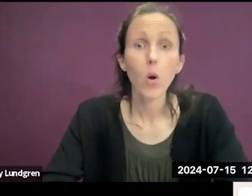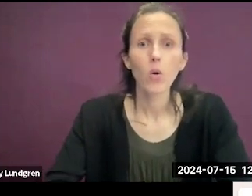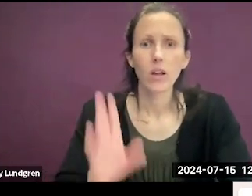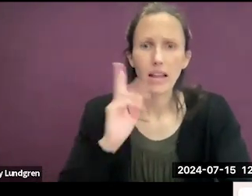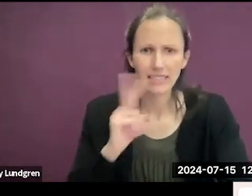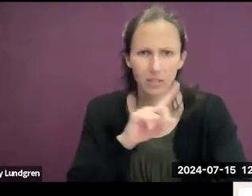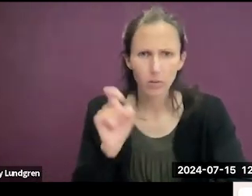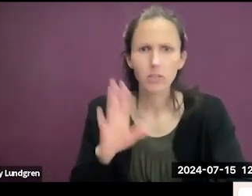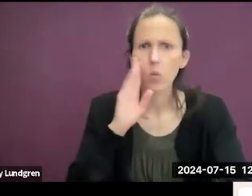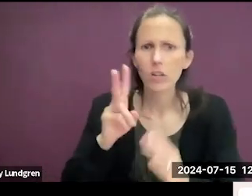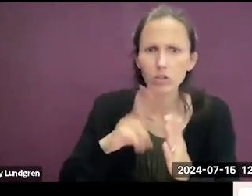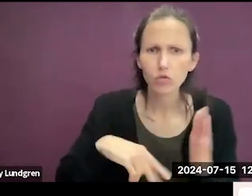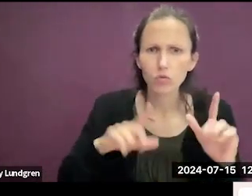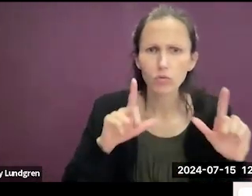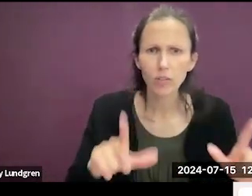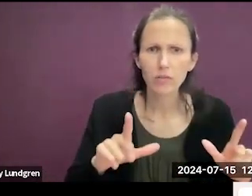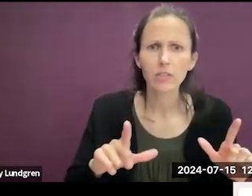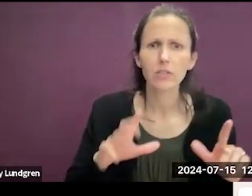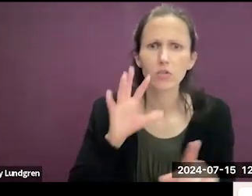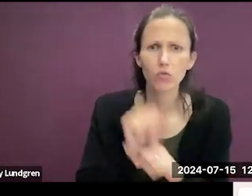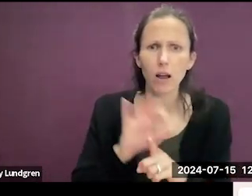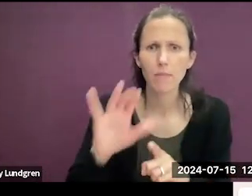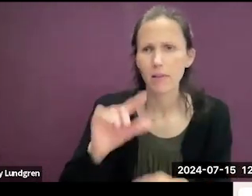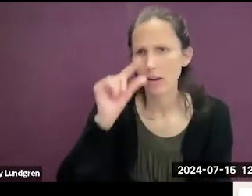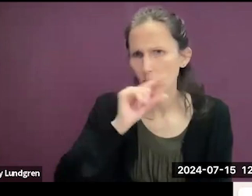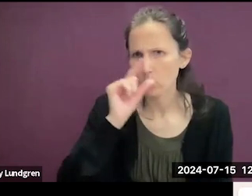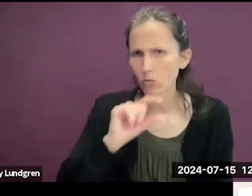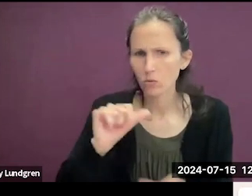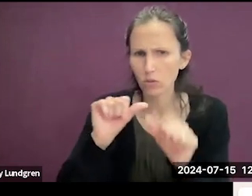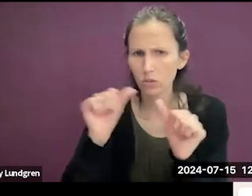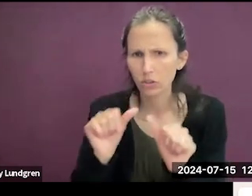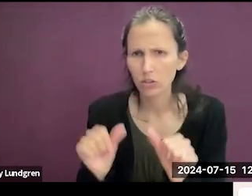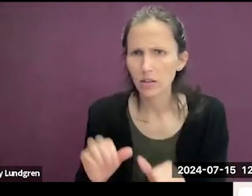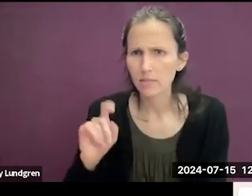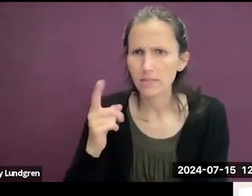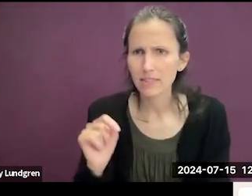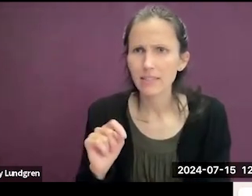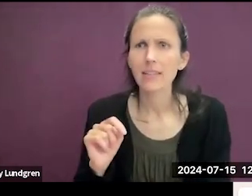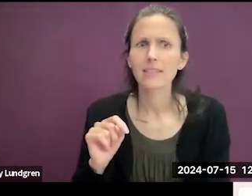Will screen readers grab that Google shape text as well? That stuff has been popping up quite a bit